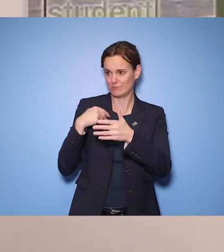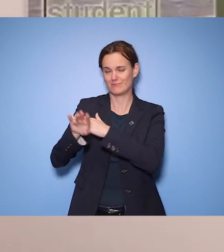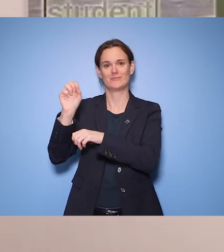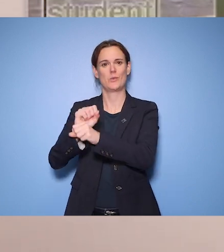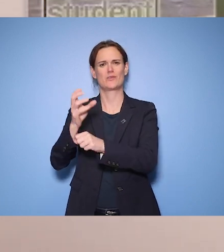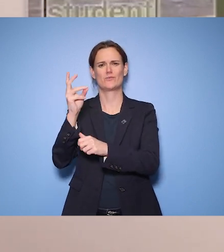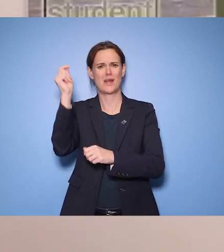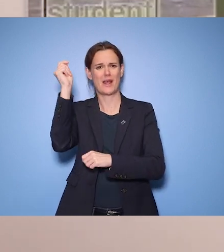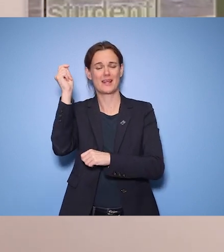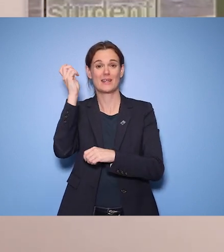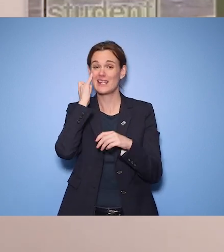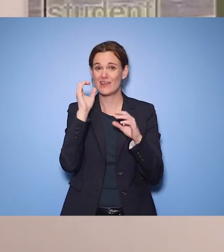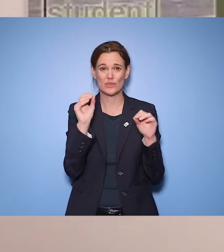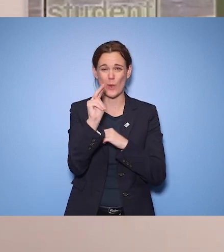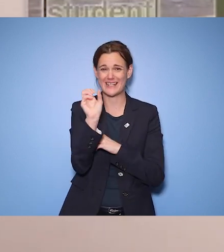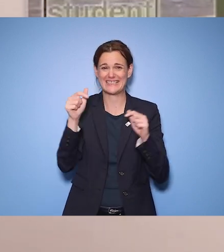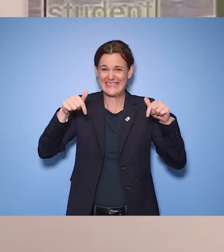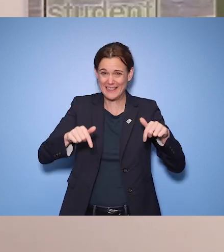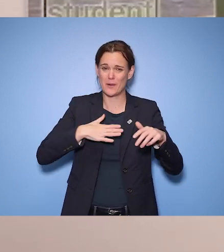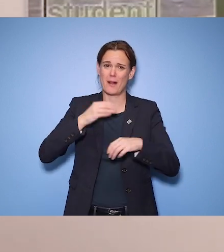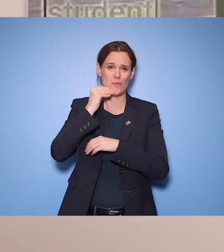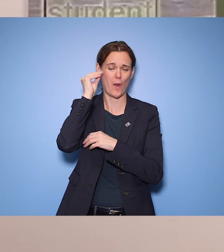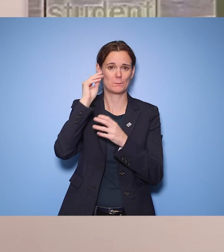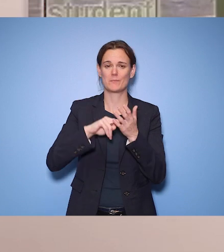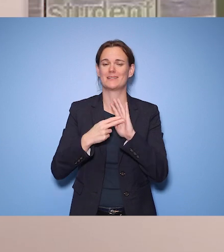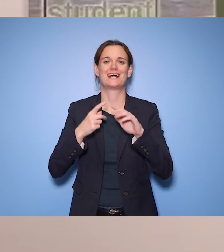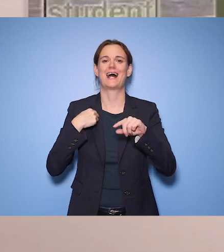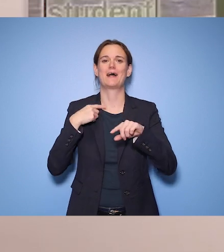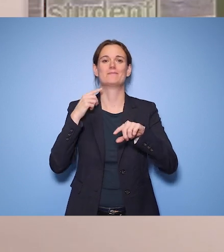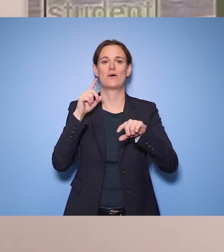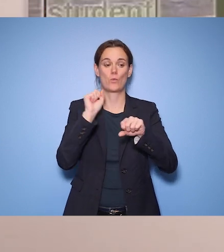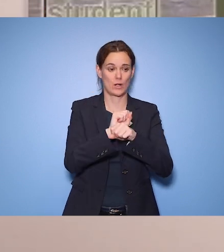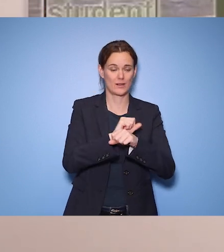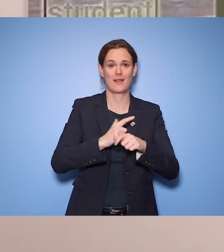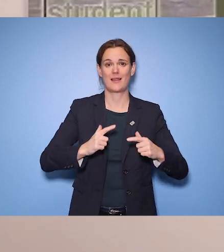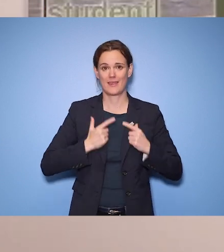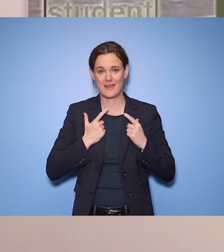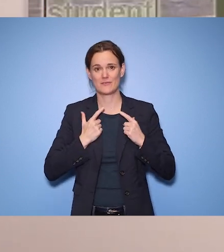If I didn't have NSCC here in Pictou county I wouldn't be able to work, live and give back